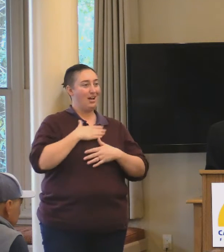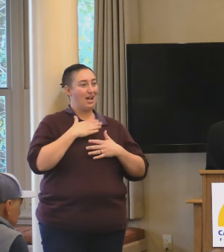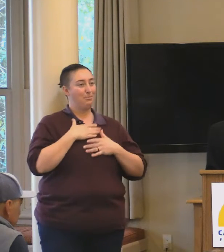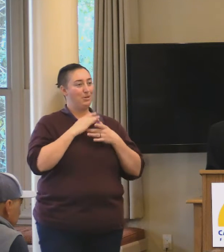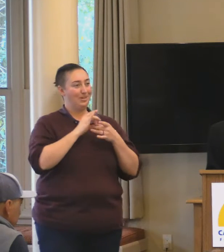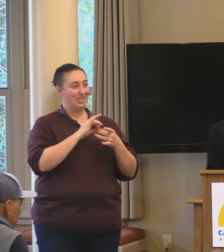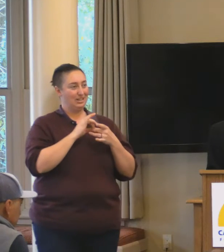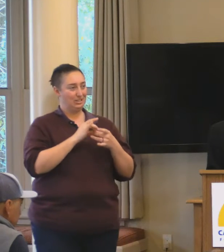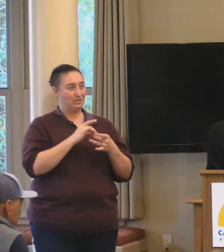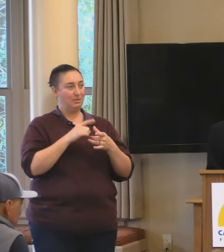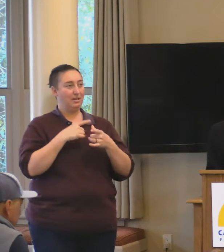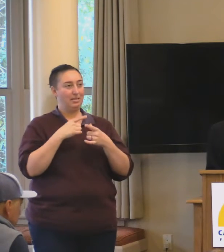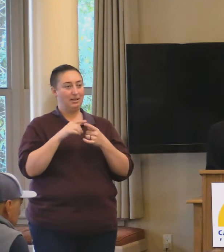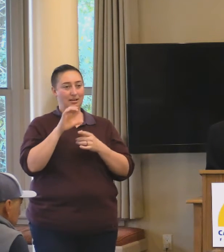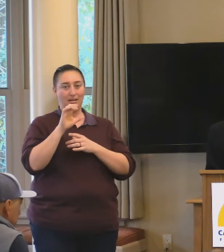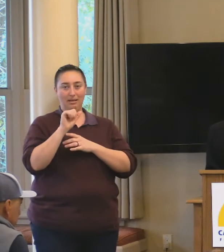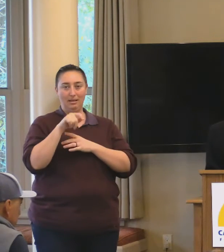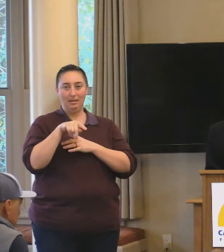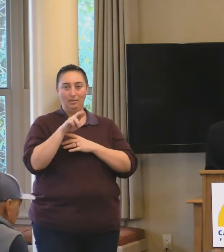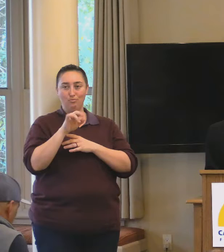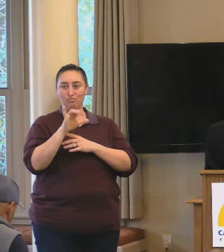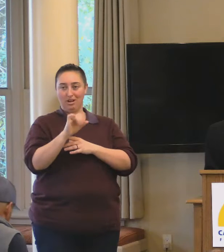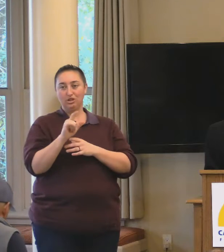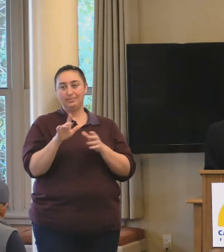happy relationship until Capria, unfortunately, passed.